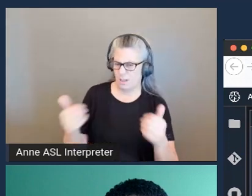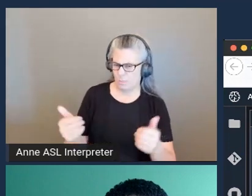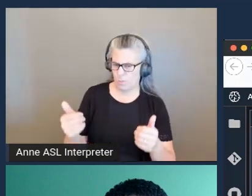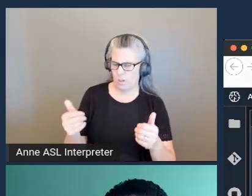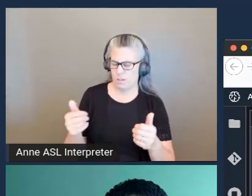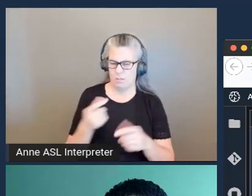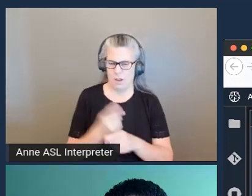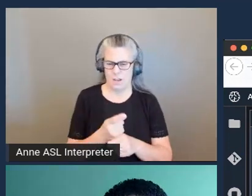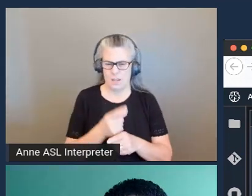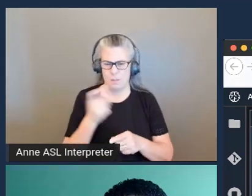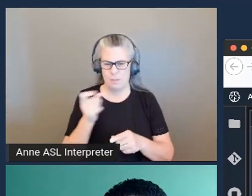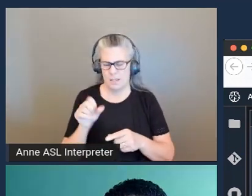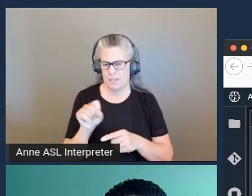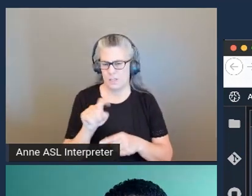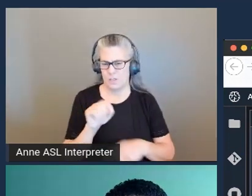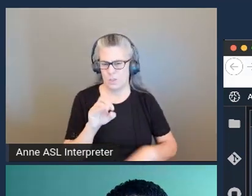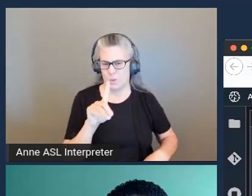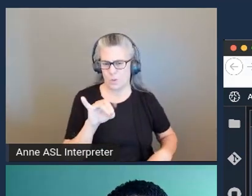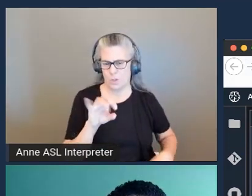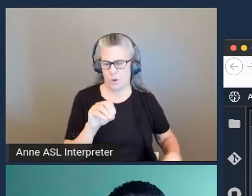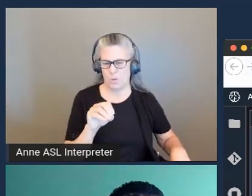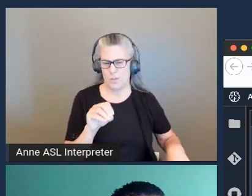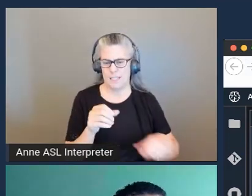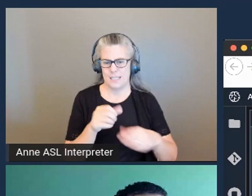correct me if I'm wrong, right? That is the case in here.